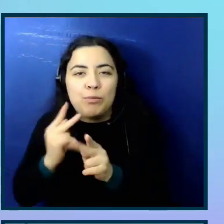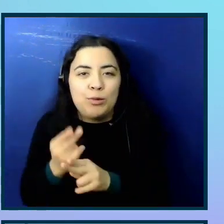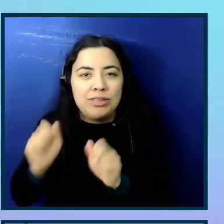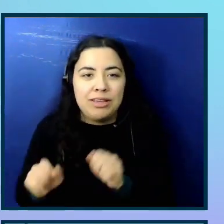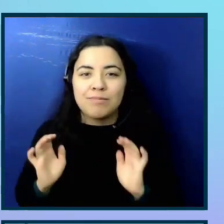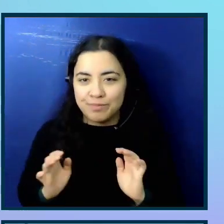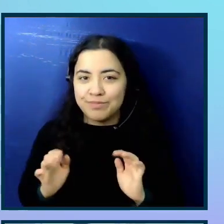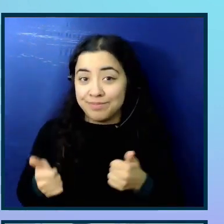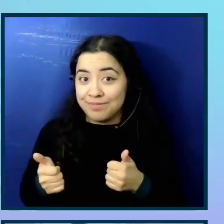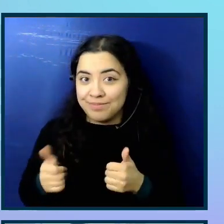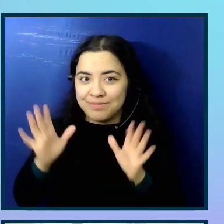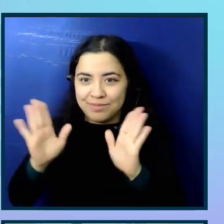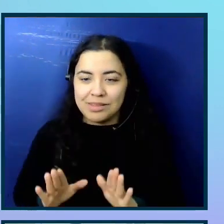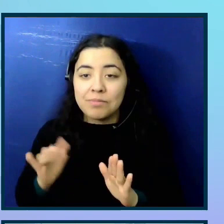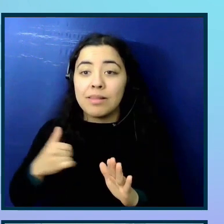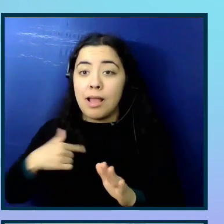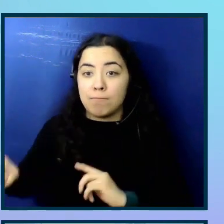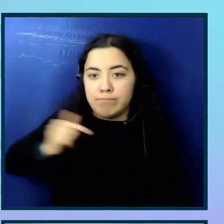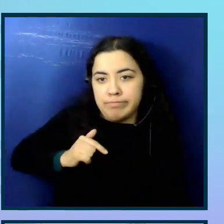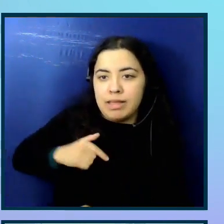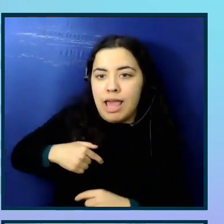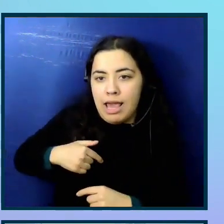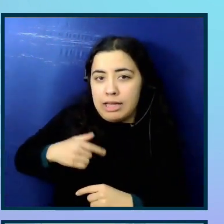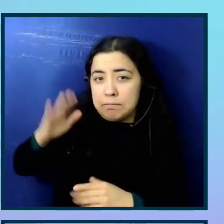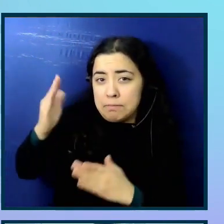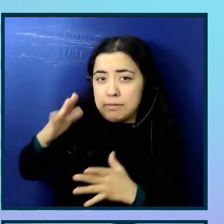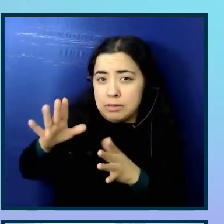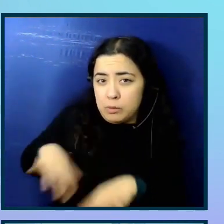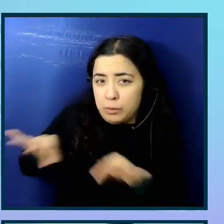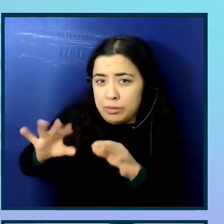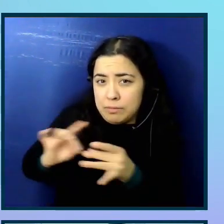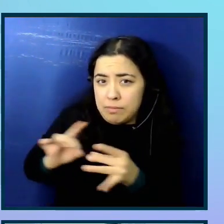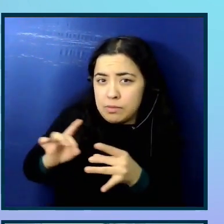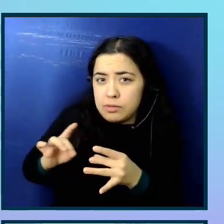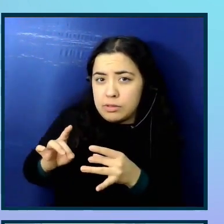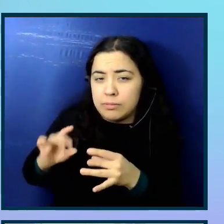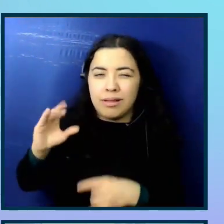Awesome, I'll pick up here and just, it might be worth mentioning as sort of describing too,